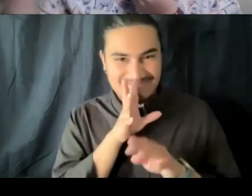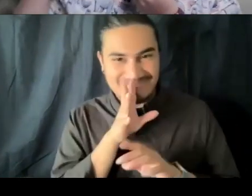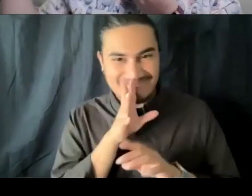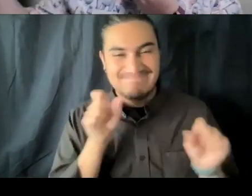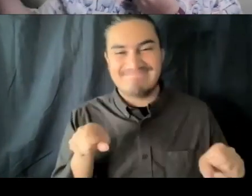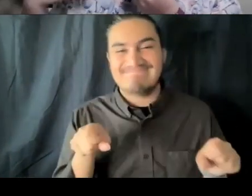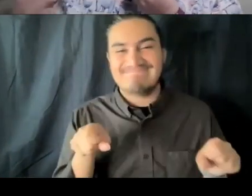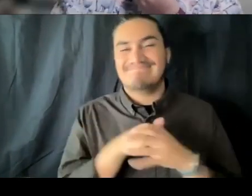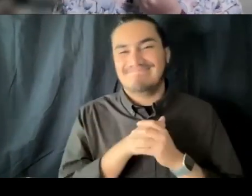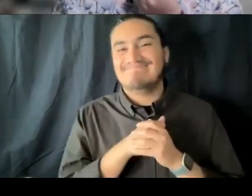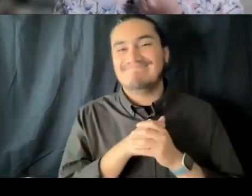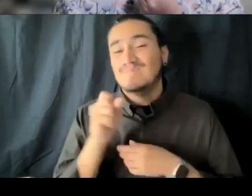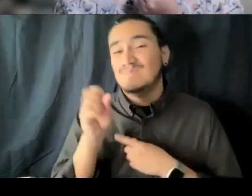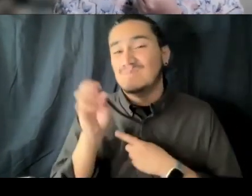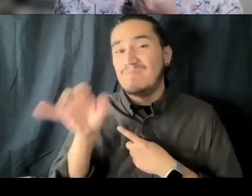And so that could get coded differently.